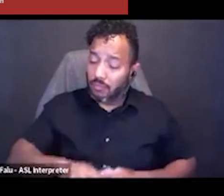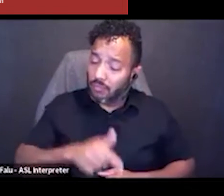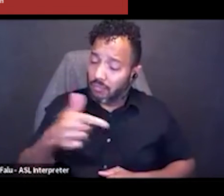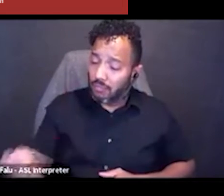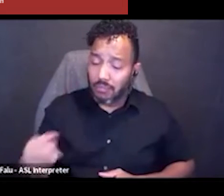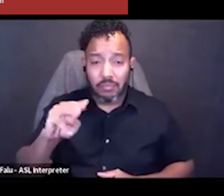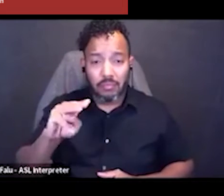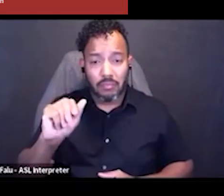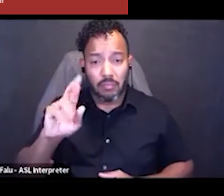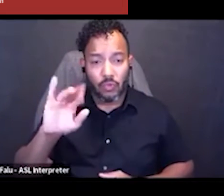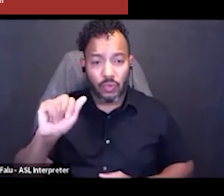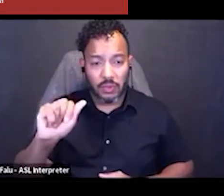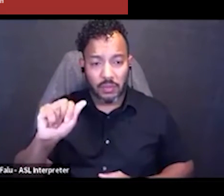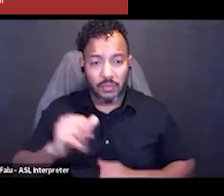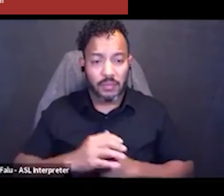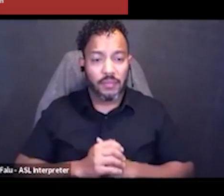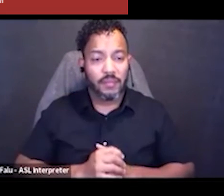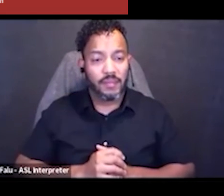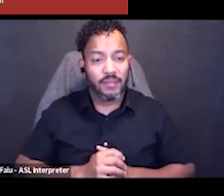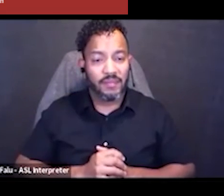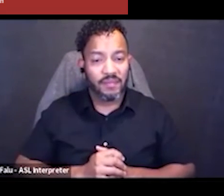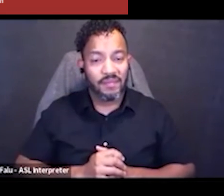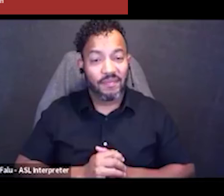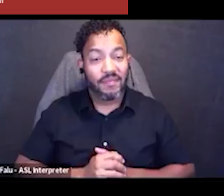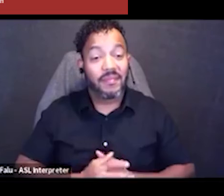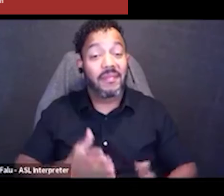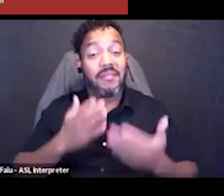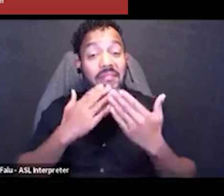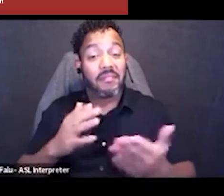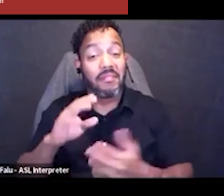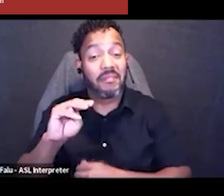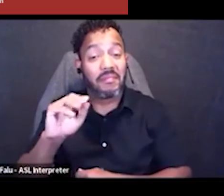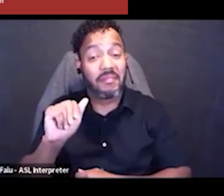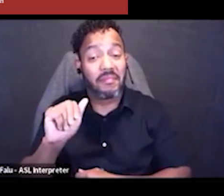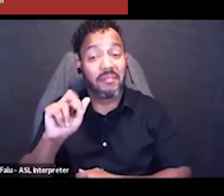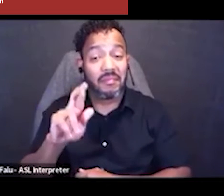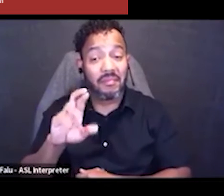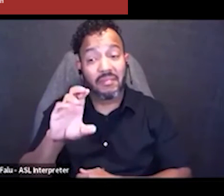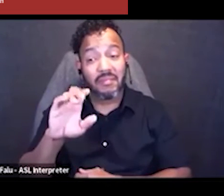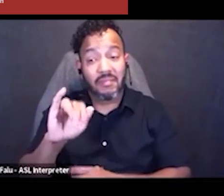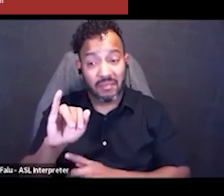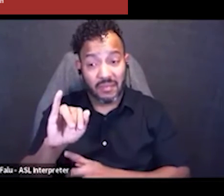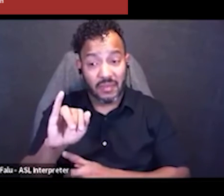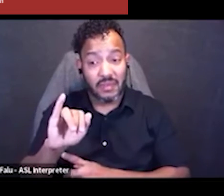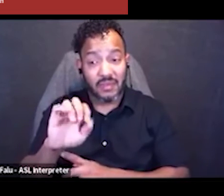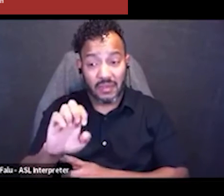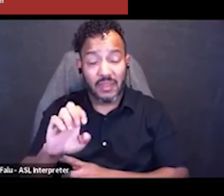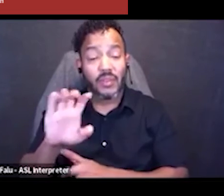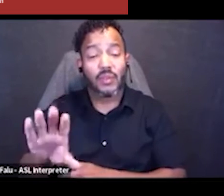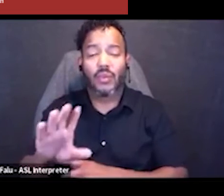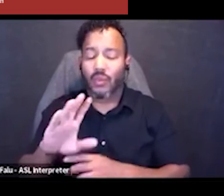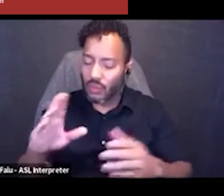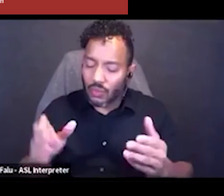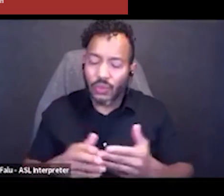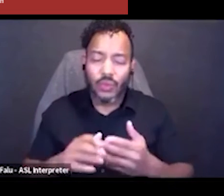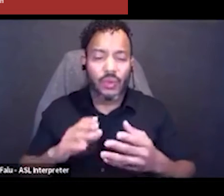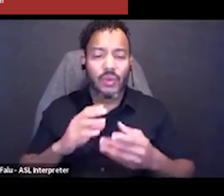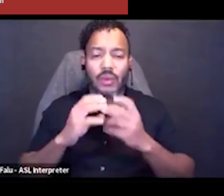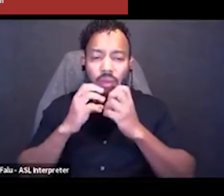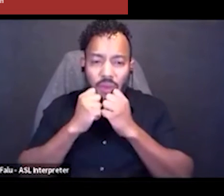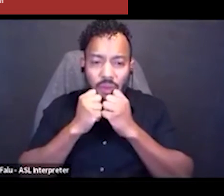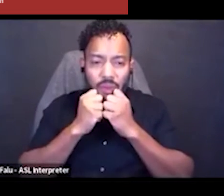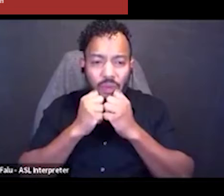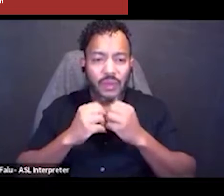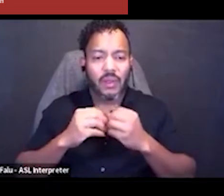Thank you, Marcie for that kind introduction and for rolling with the changes.